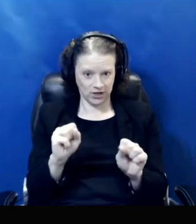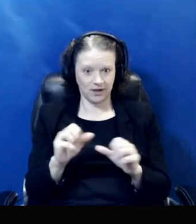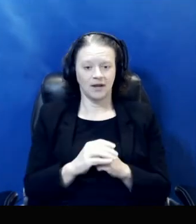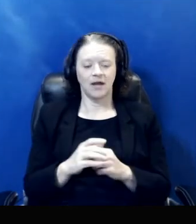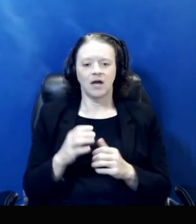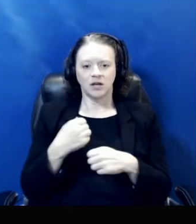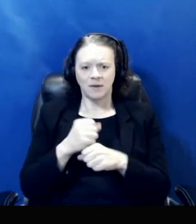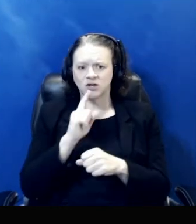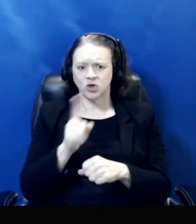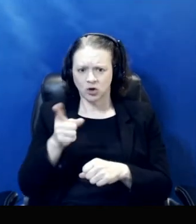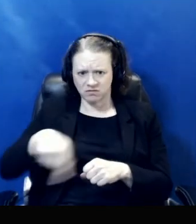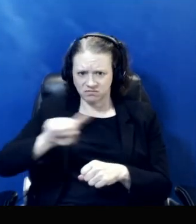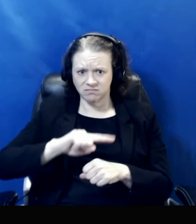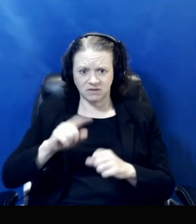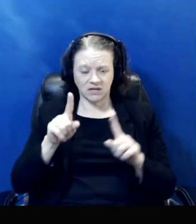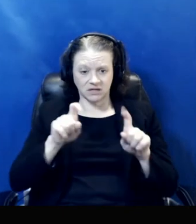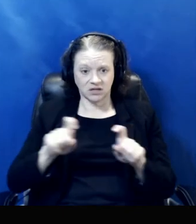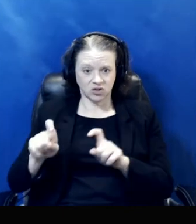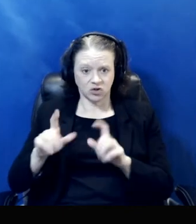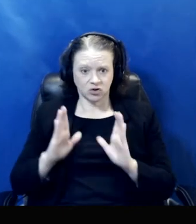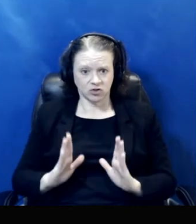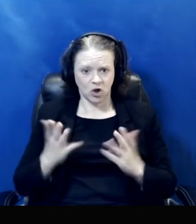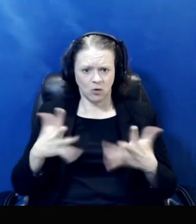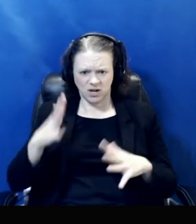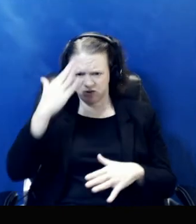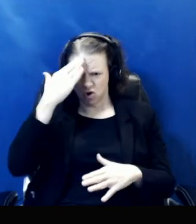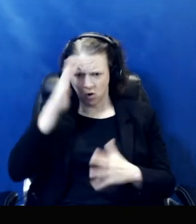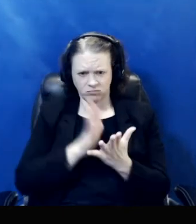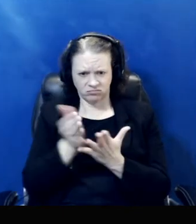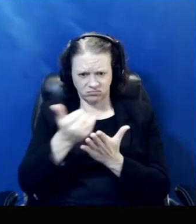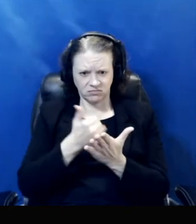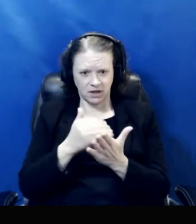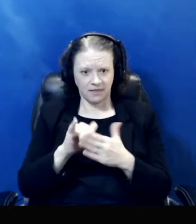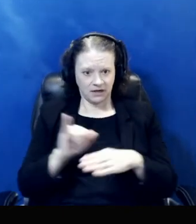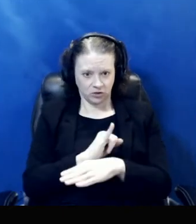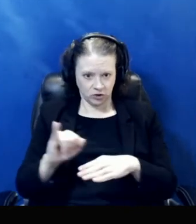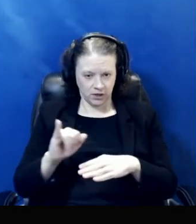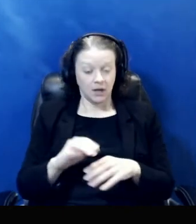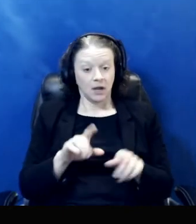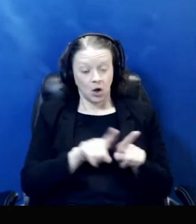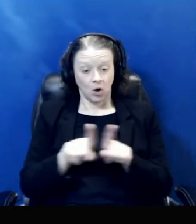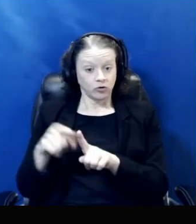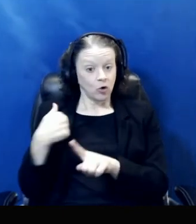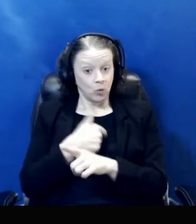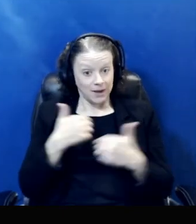But even more importantly, we have testers with disabilities who are part of the testing process.